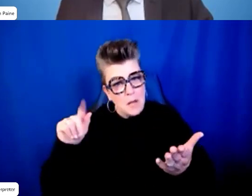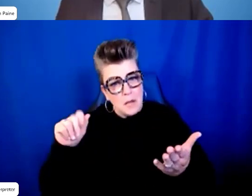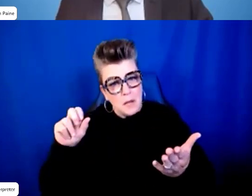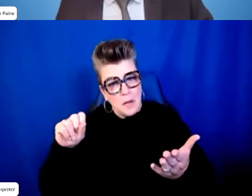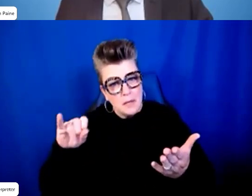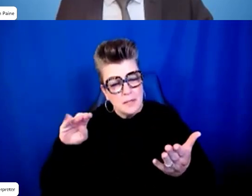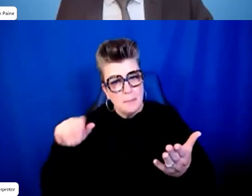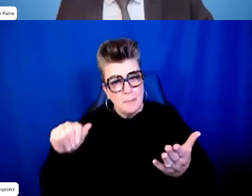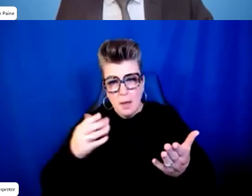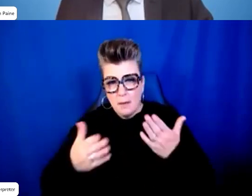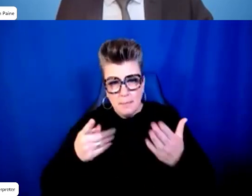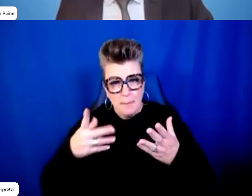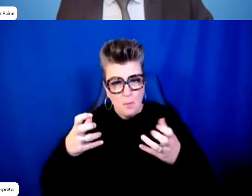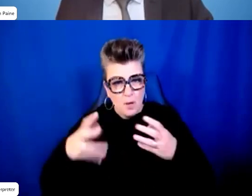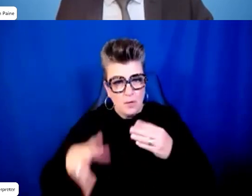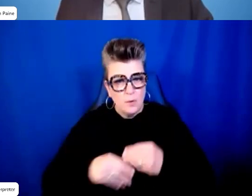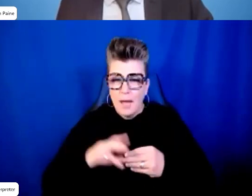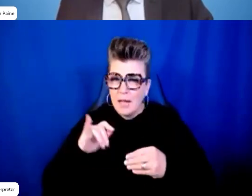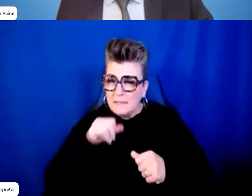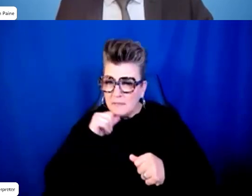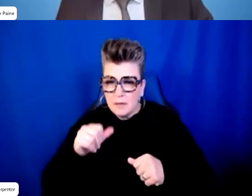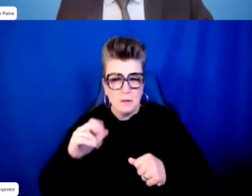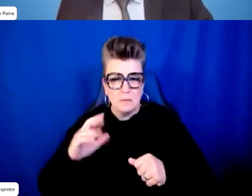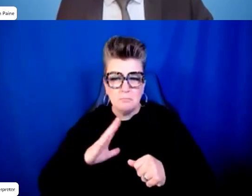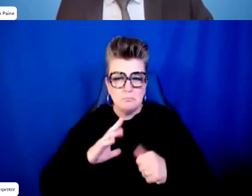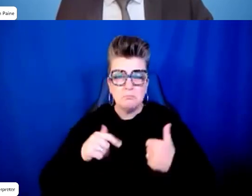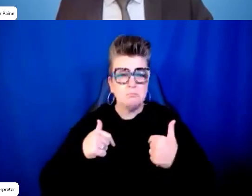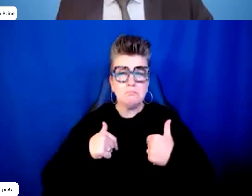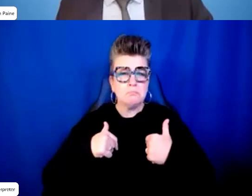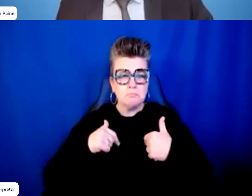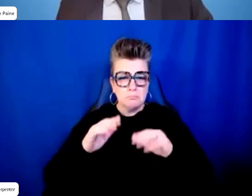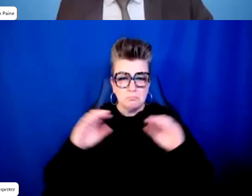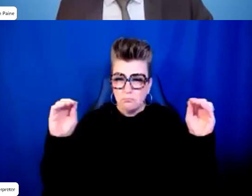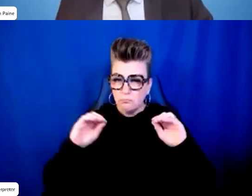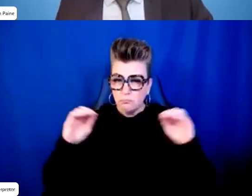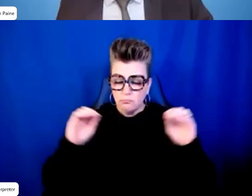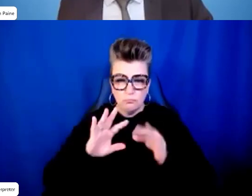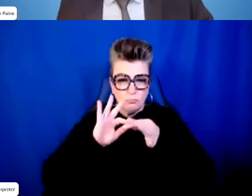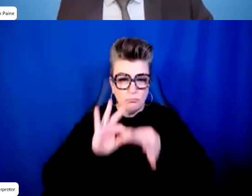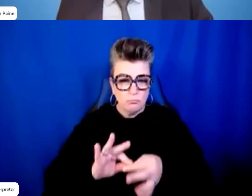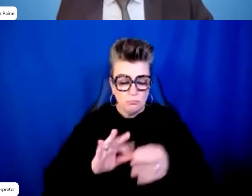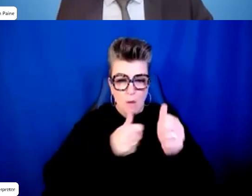but, you know, I don't have anything to add. Regarding compliance, we're going to have more information